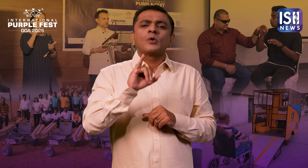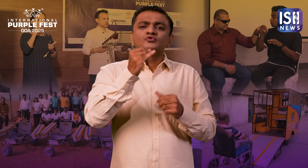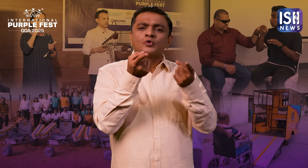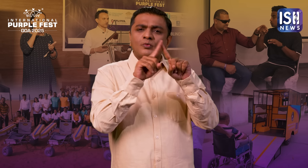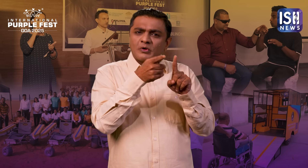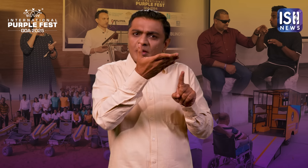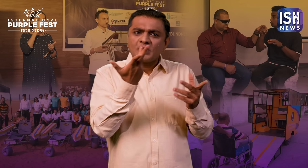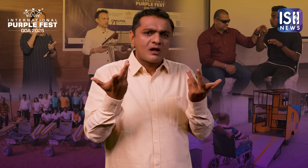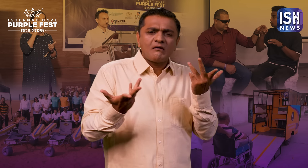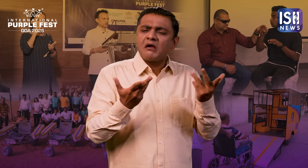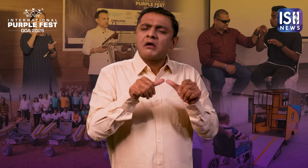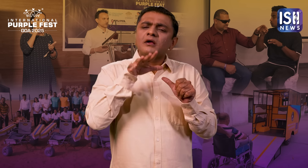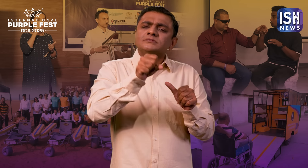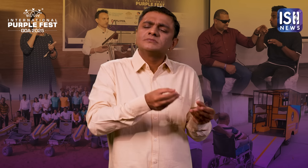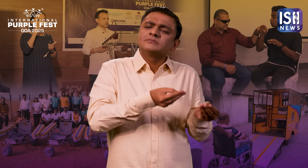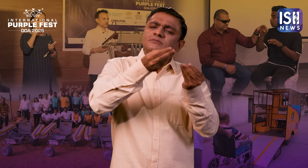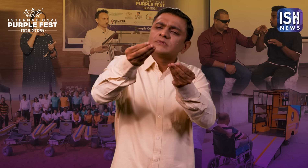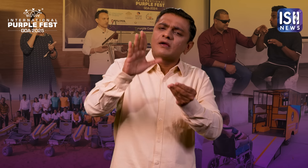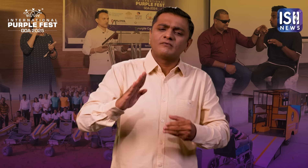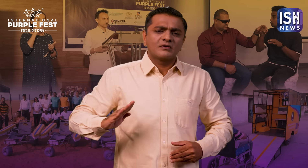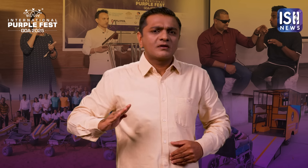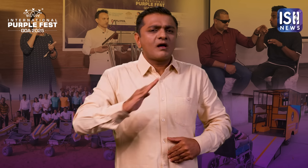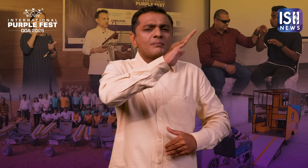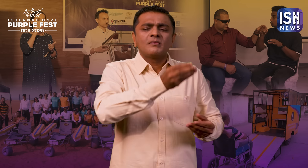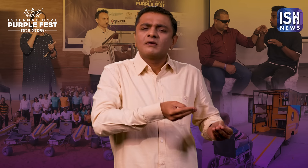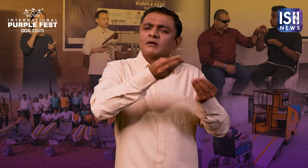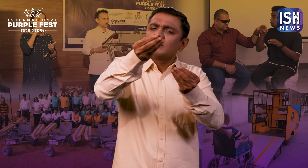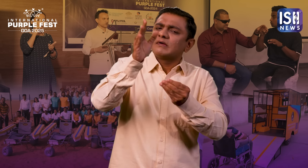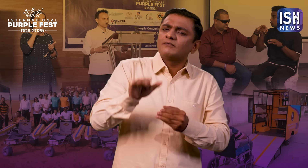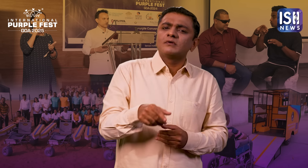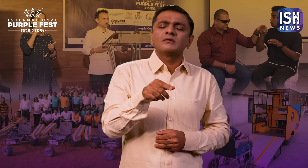Restrooms are equipped with ramps.